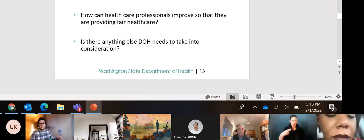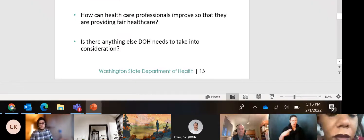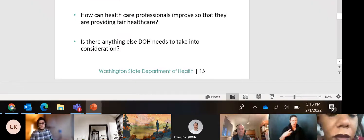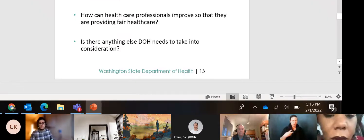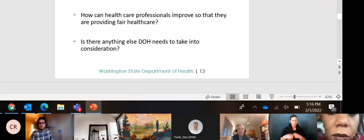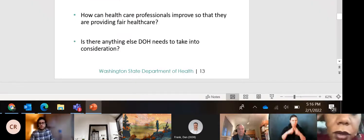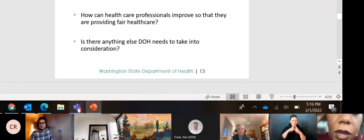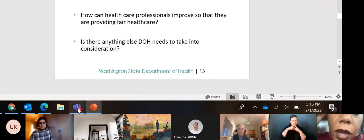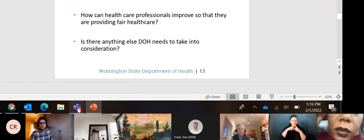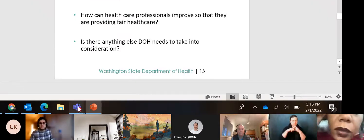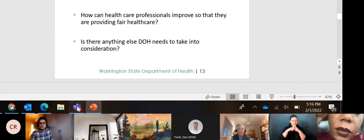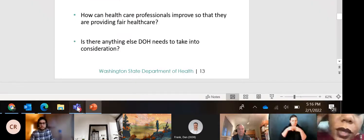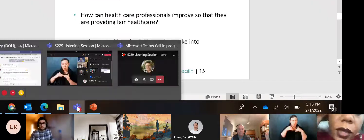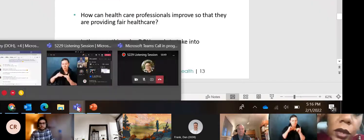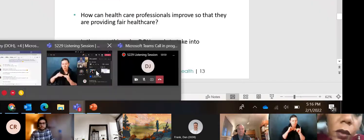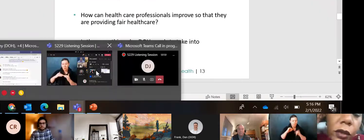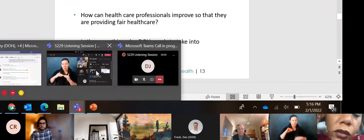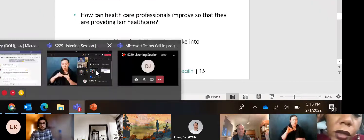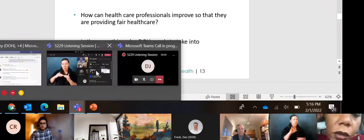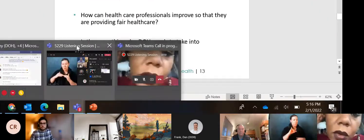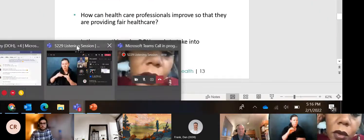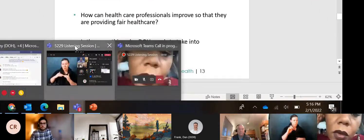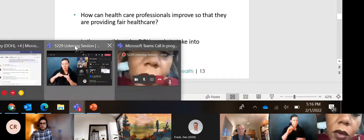Hi. So are we only answering one question?